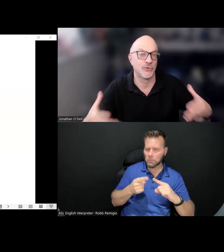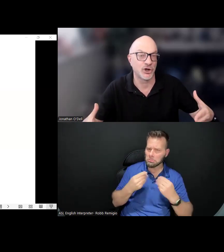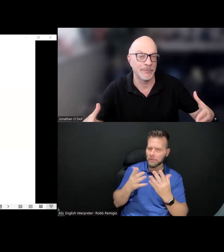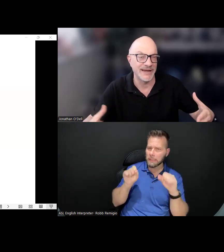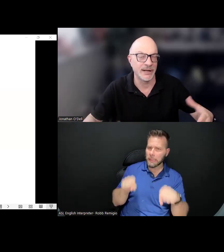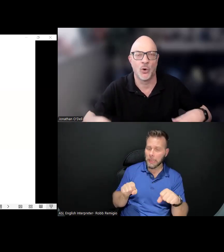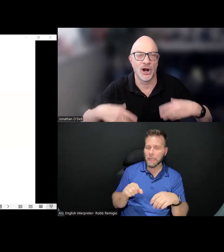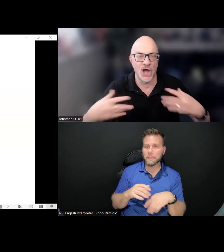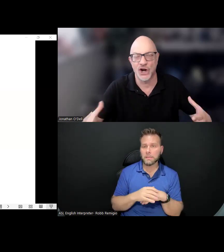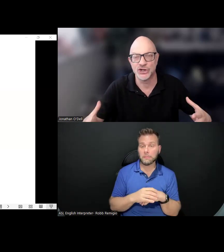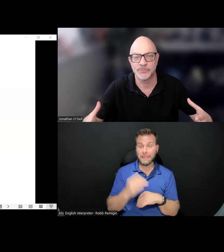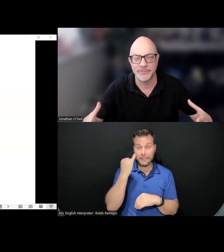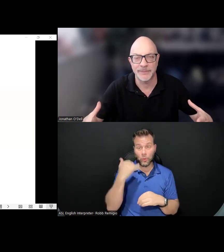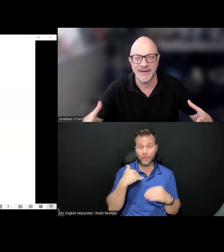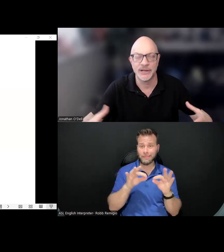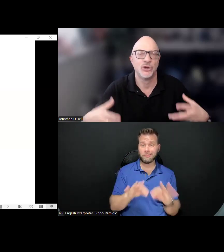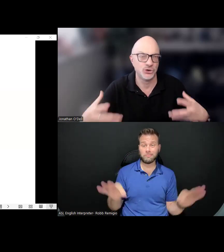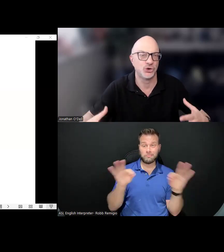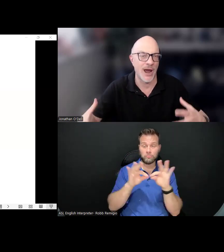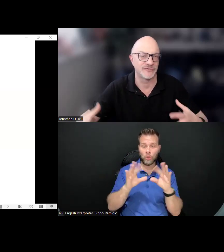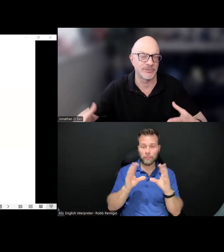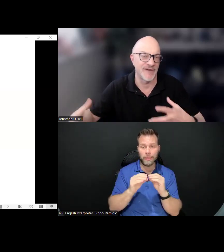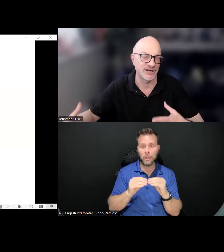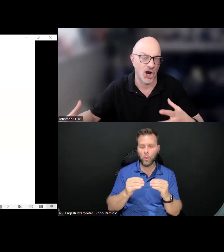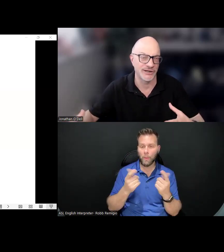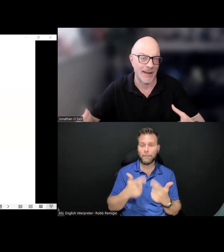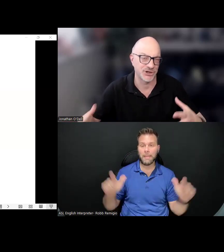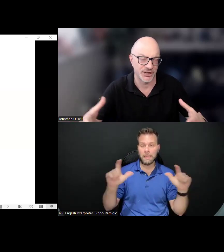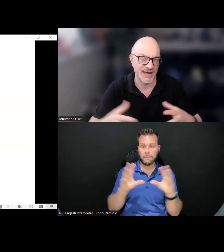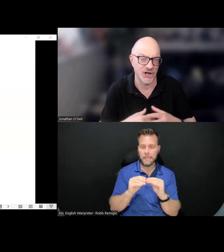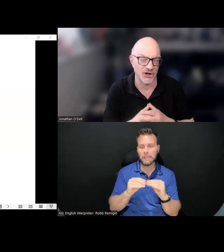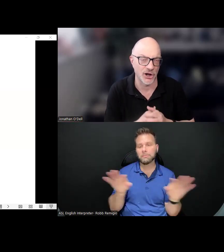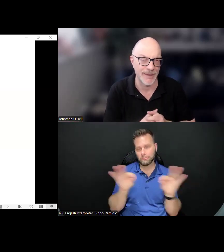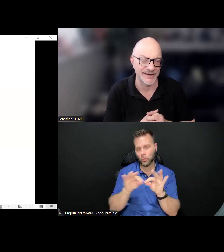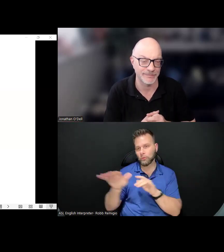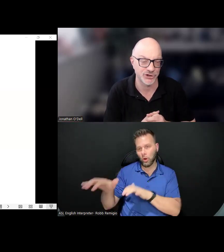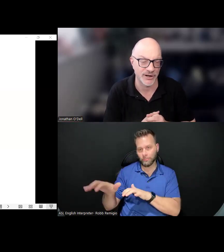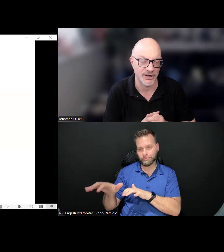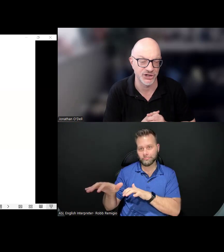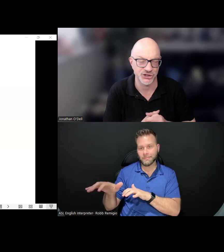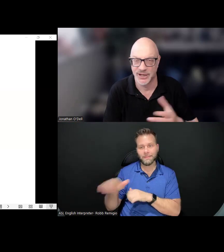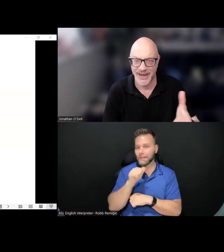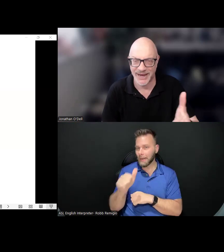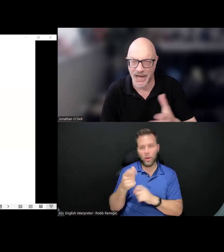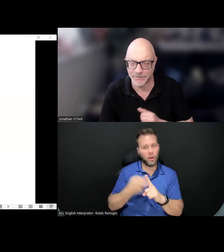providing it, but if you have a critical meeting or a large public meeting, you do have to provide CART captioning and not